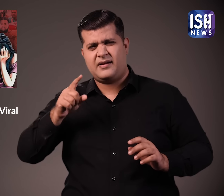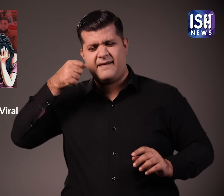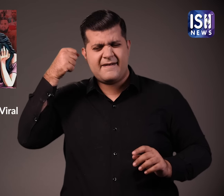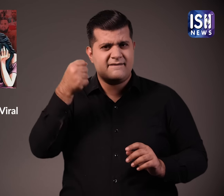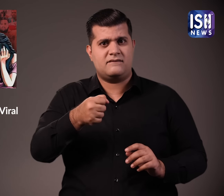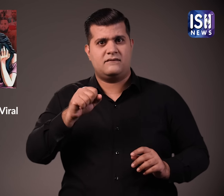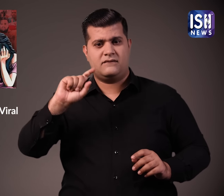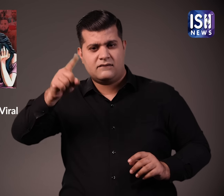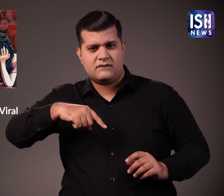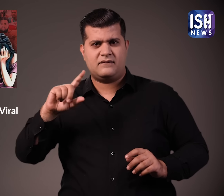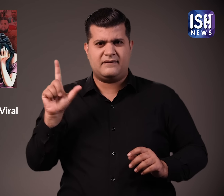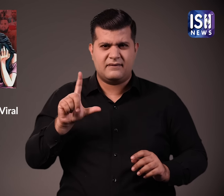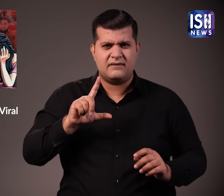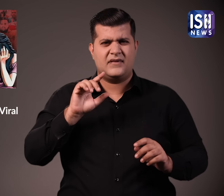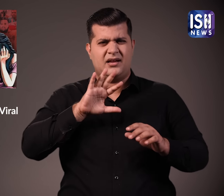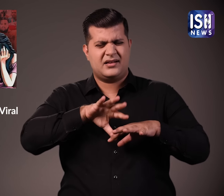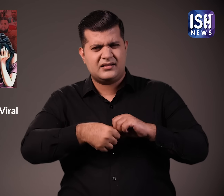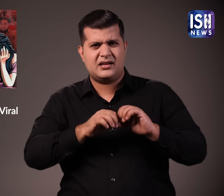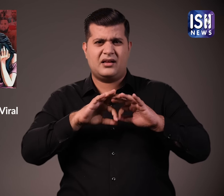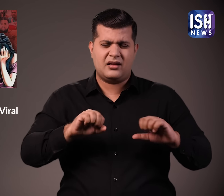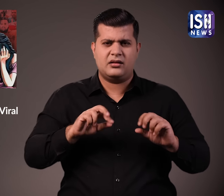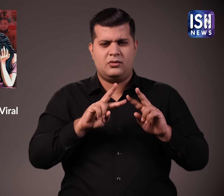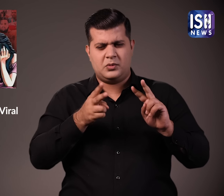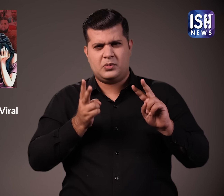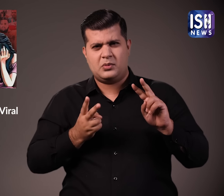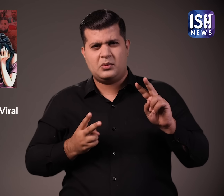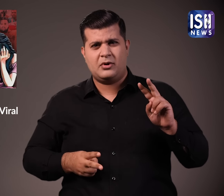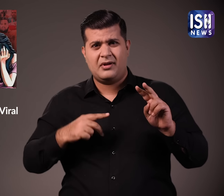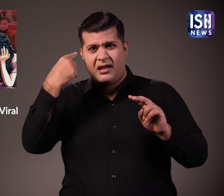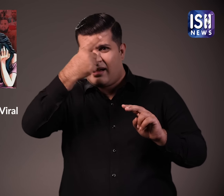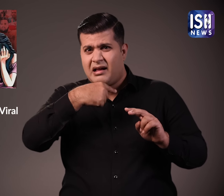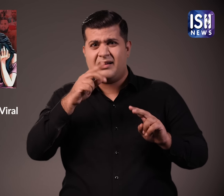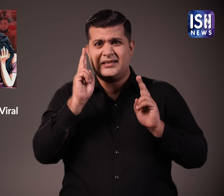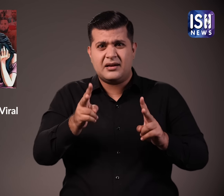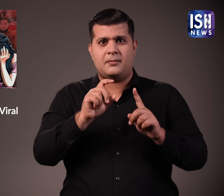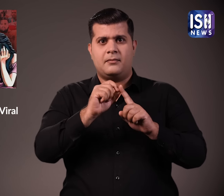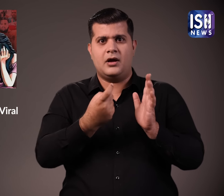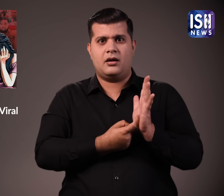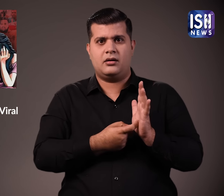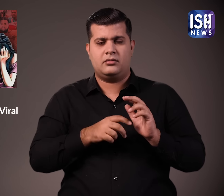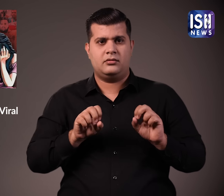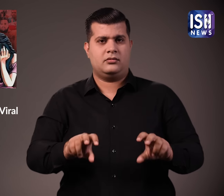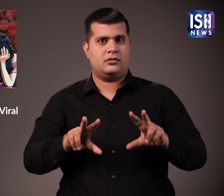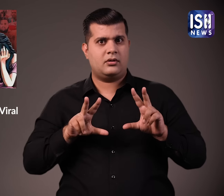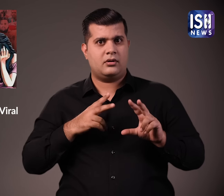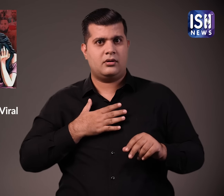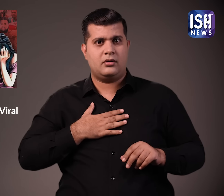The videos show Prajwal forcefully performing sexual acts and sexual assault. Shocking!